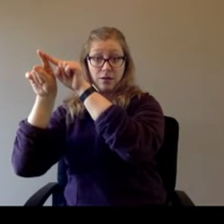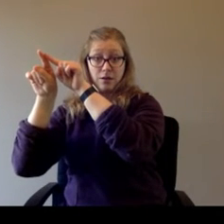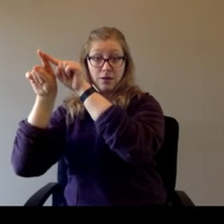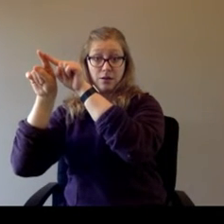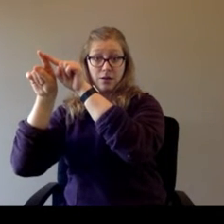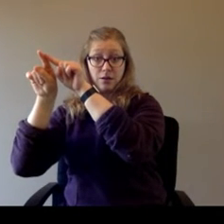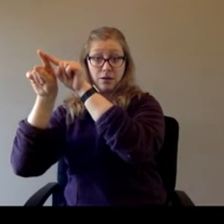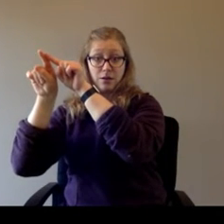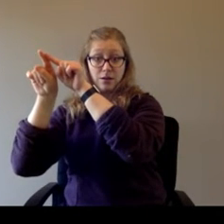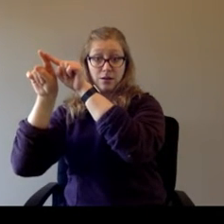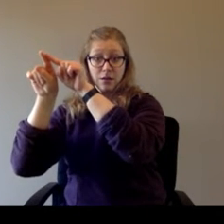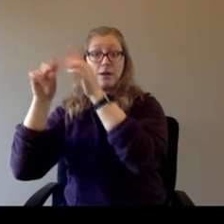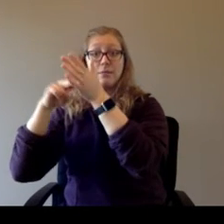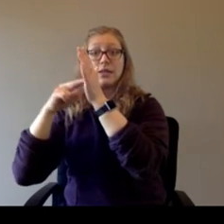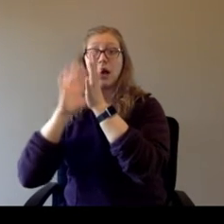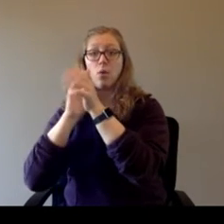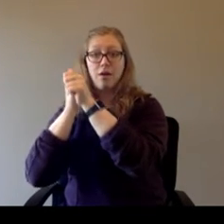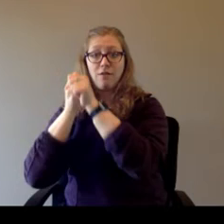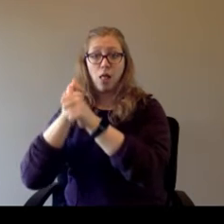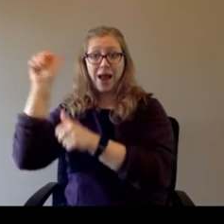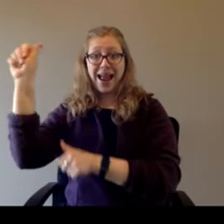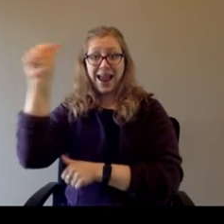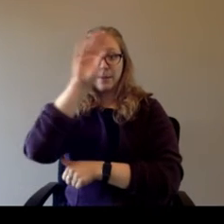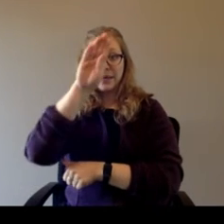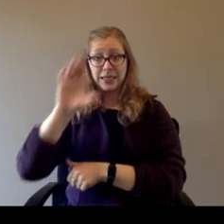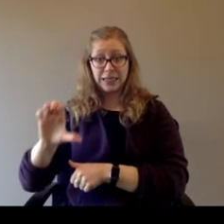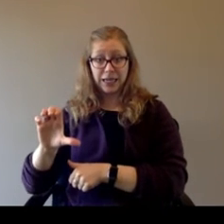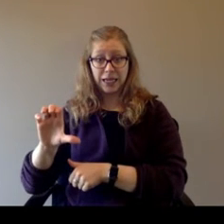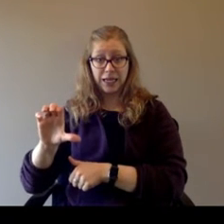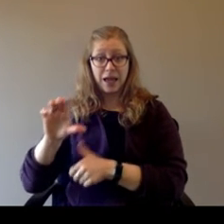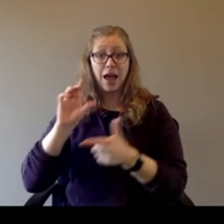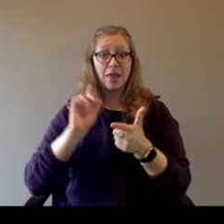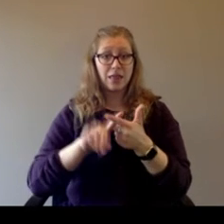EDF. So don't go backwards.